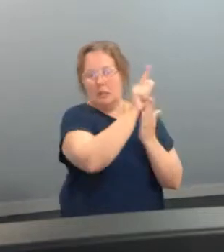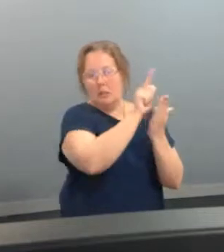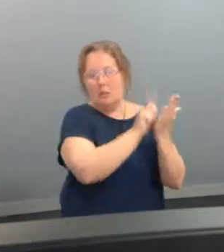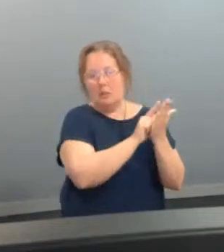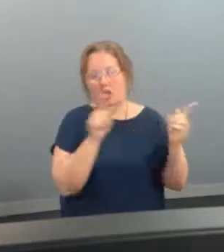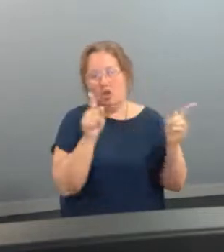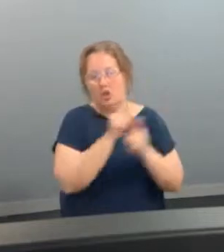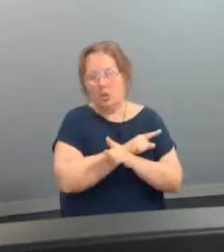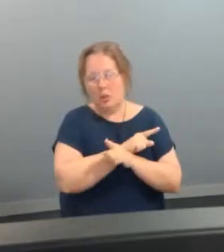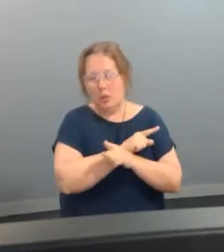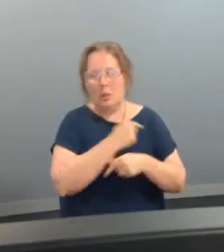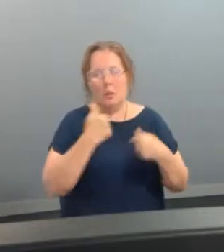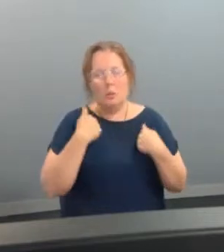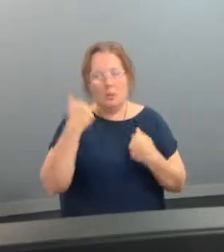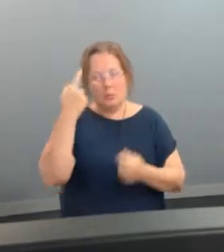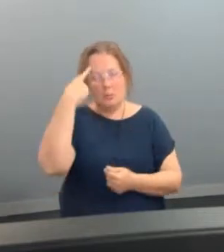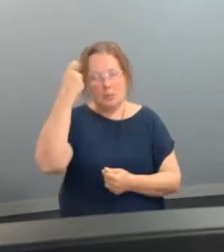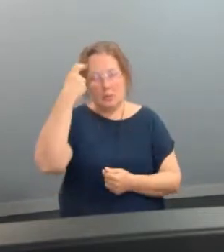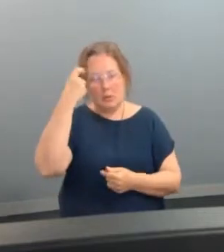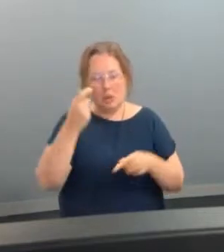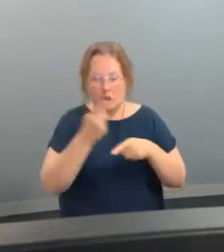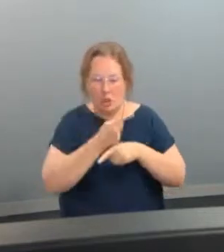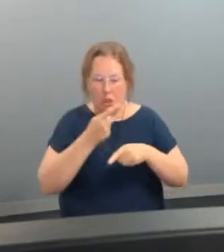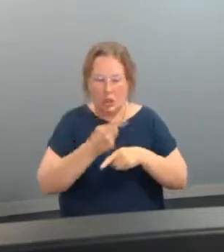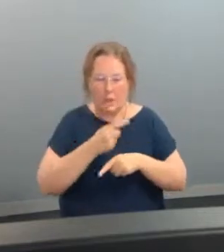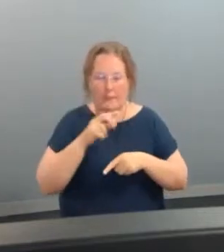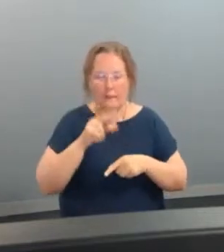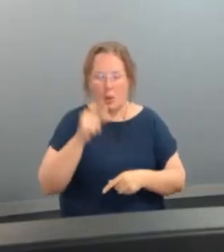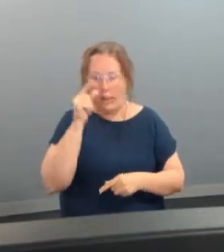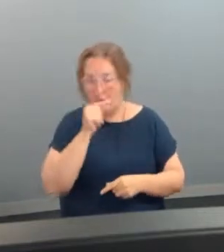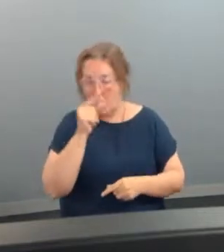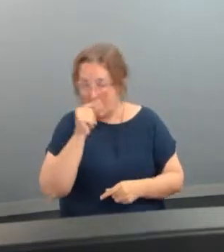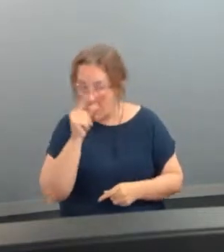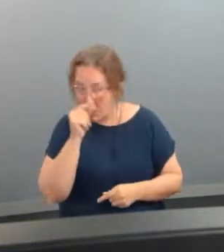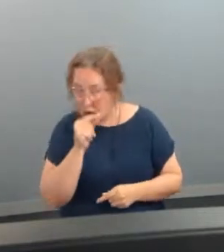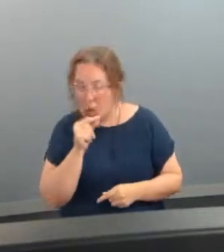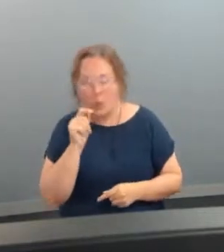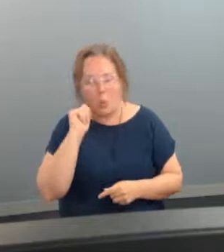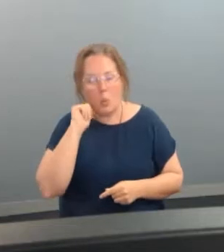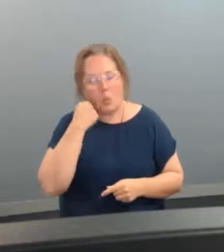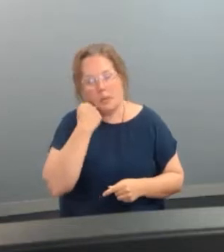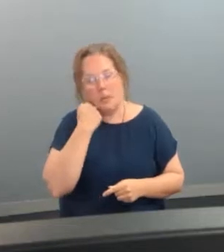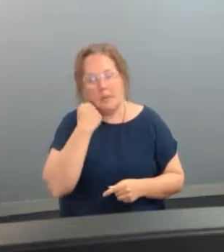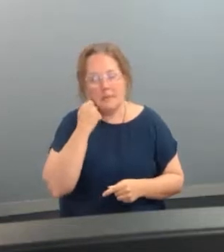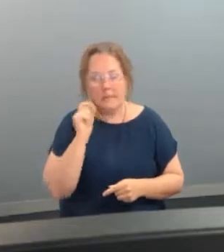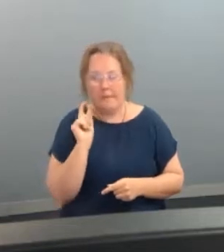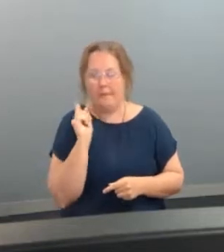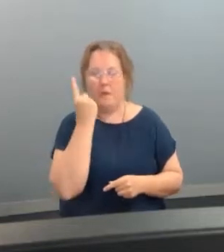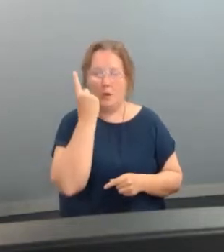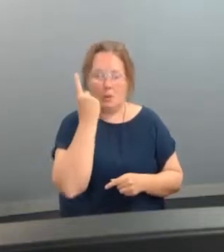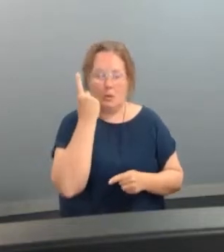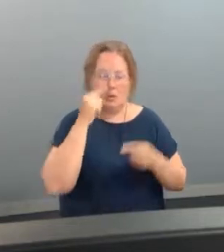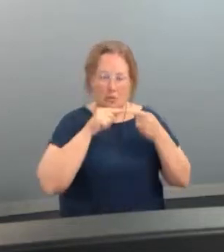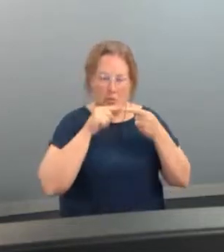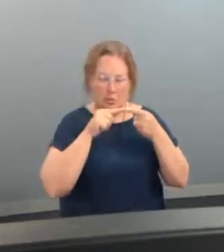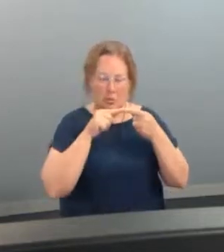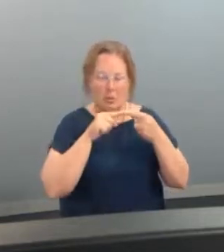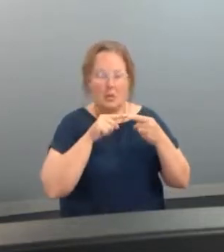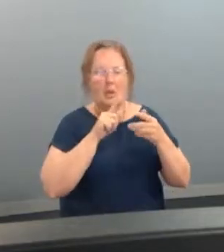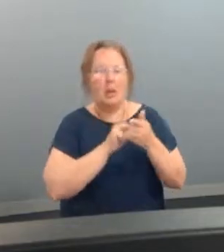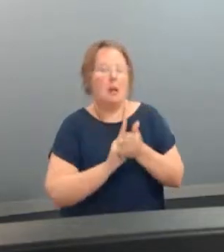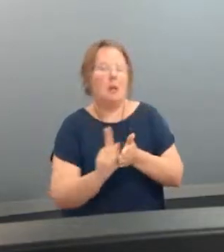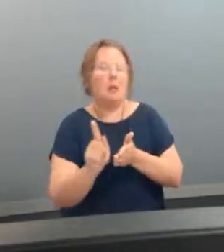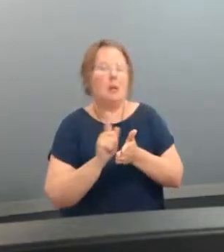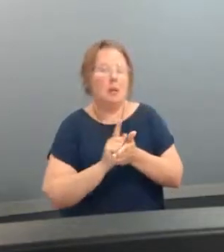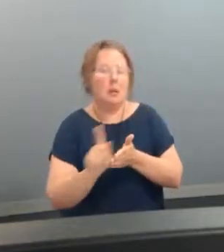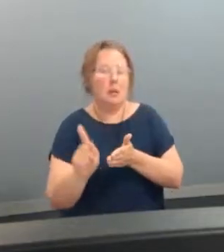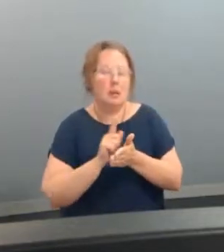month, and CYDA will be looking in-depth to the legs I